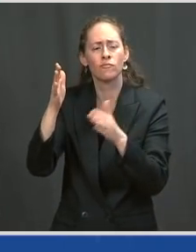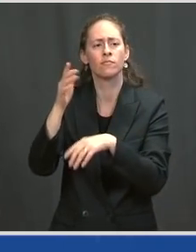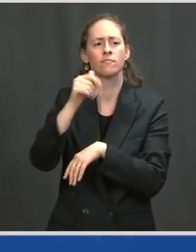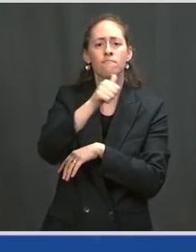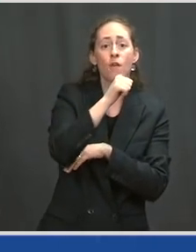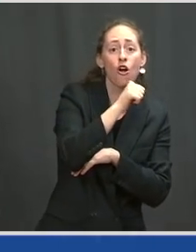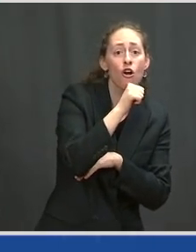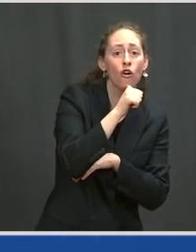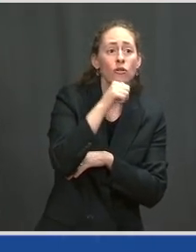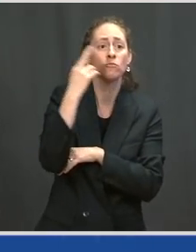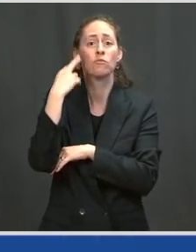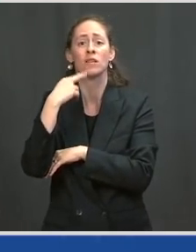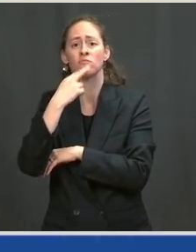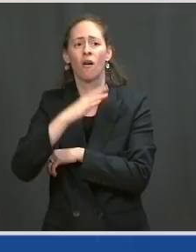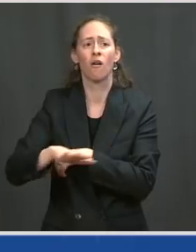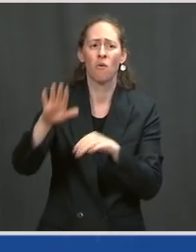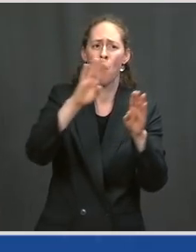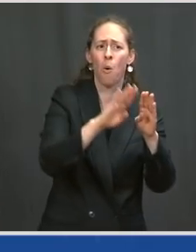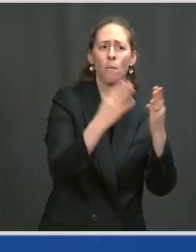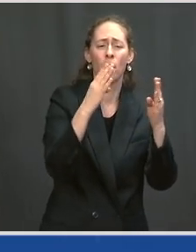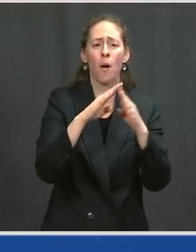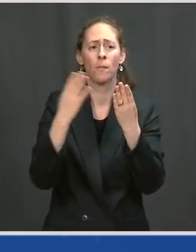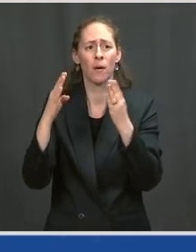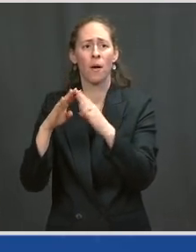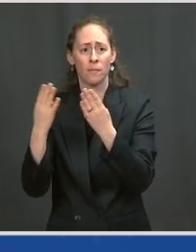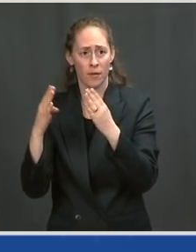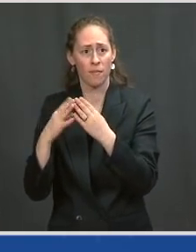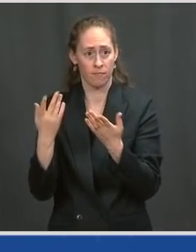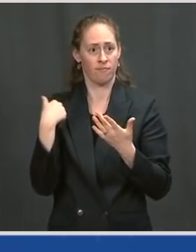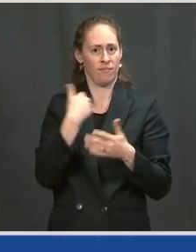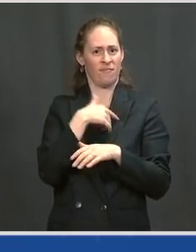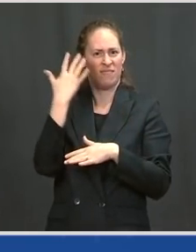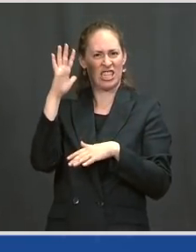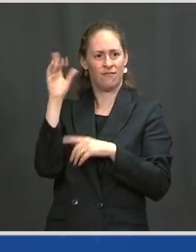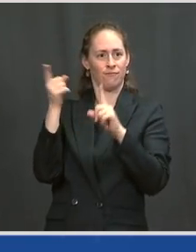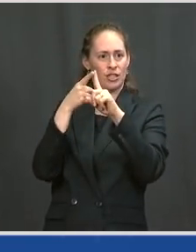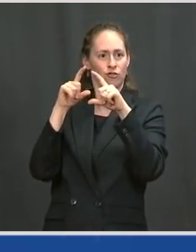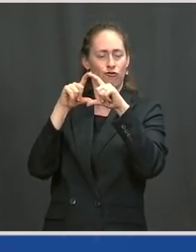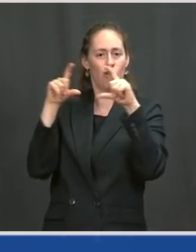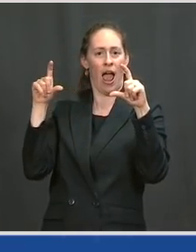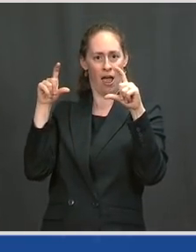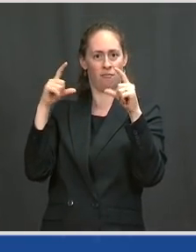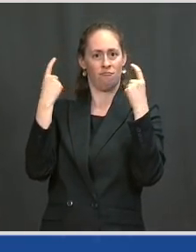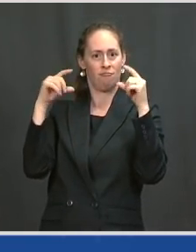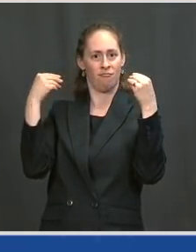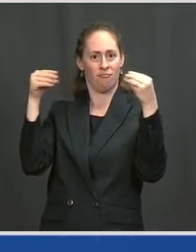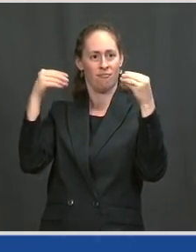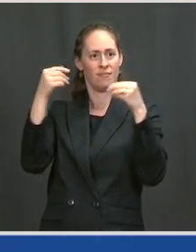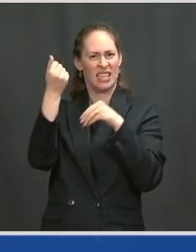to 16,000 hard-hit restaurants with help for many more to follow.